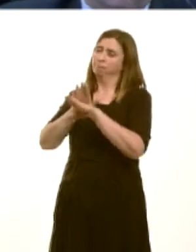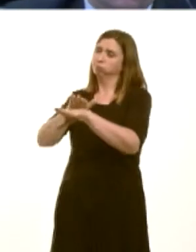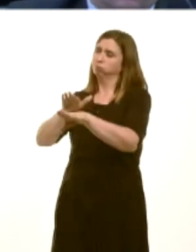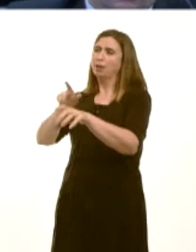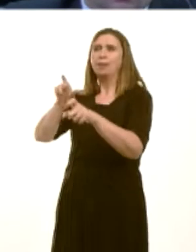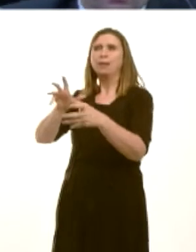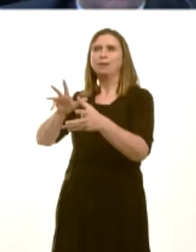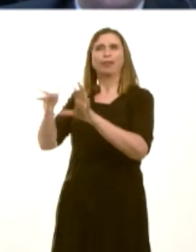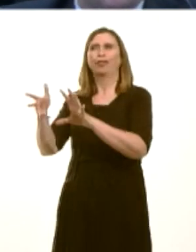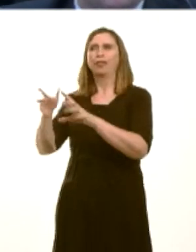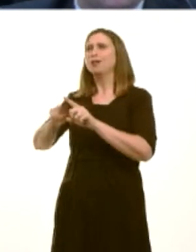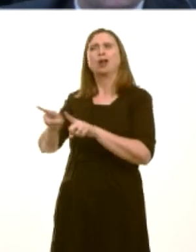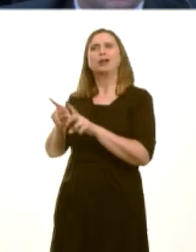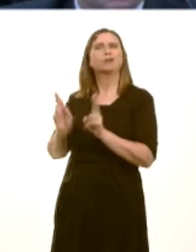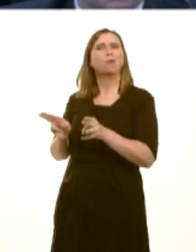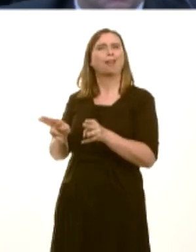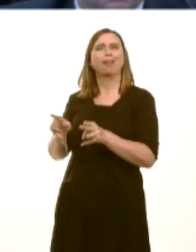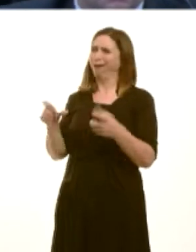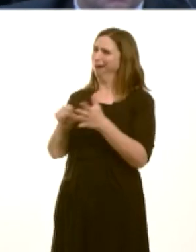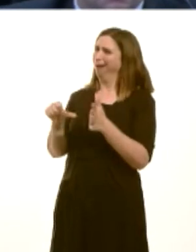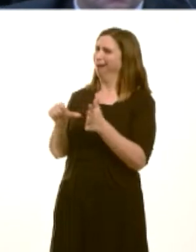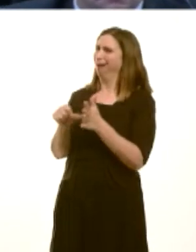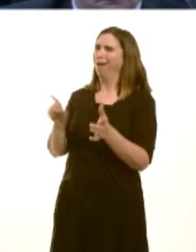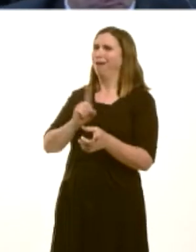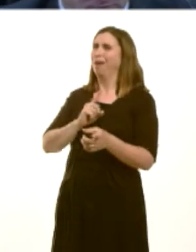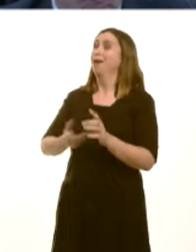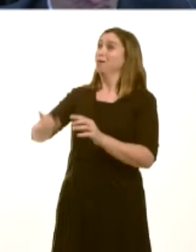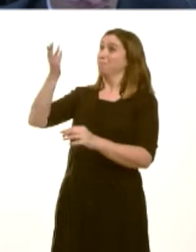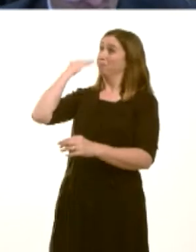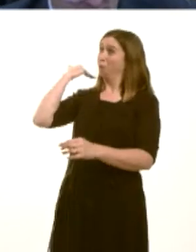That makes it very difficult to do any comparison between what is happening now and what happened